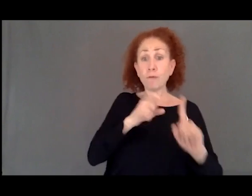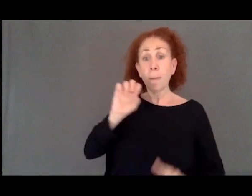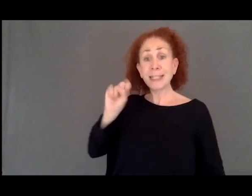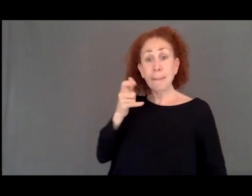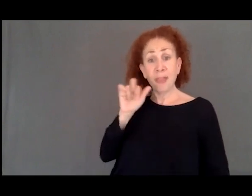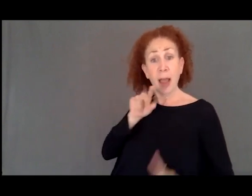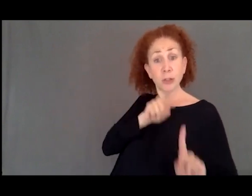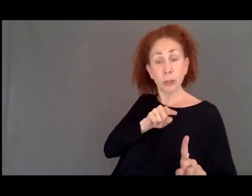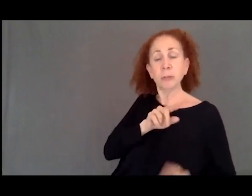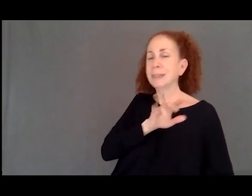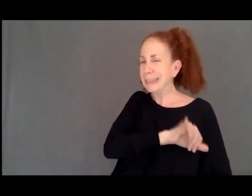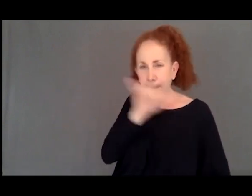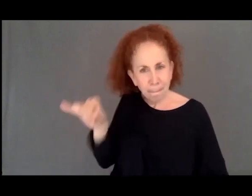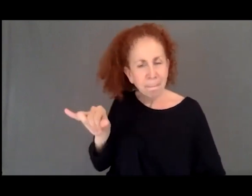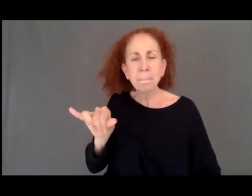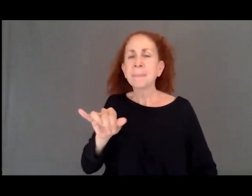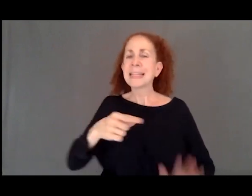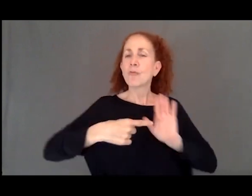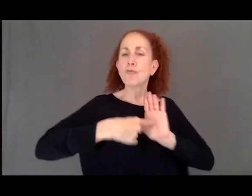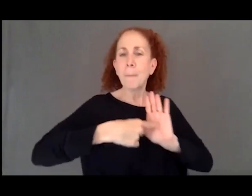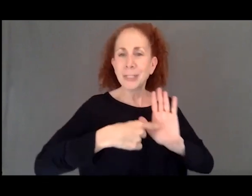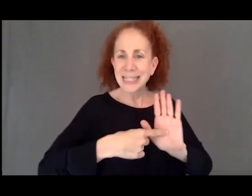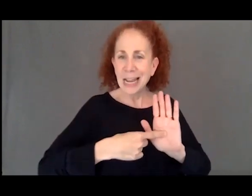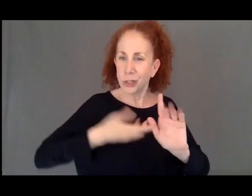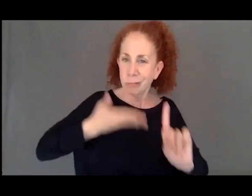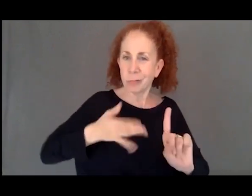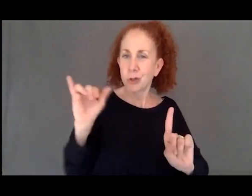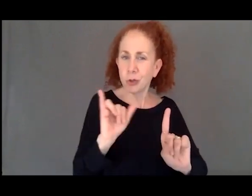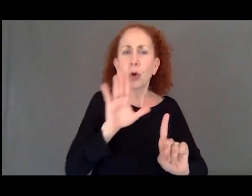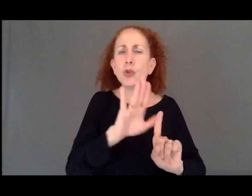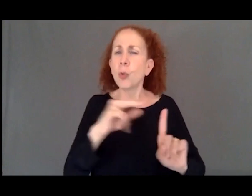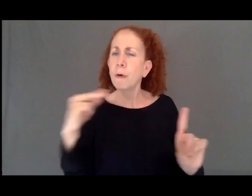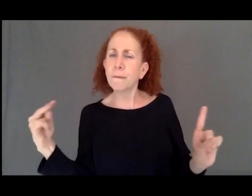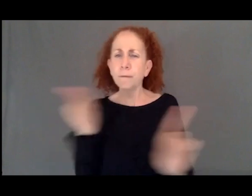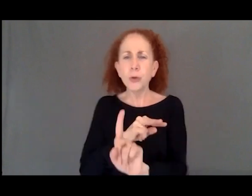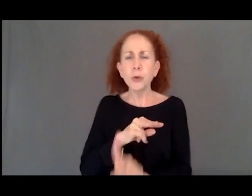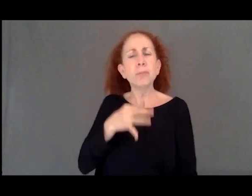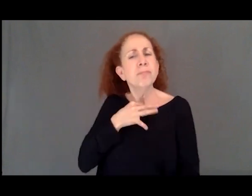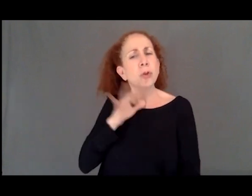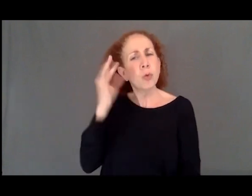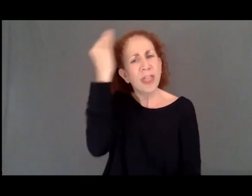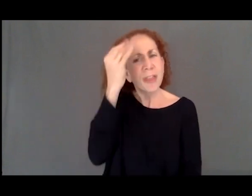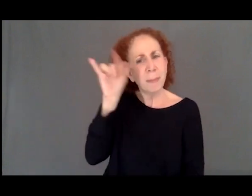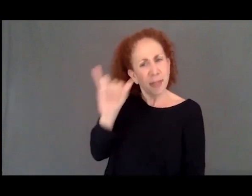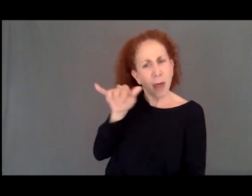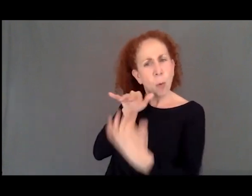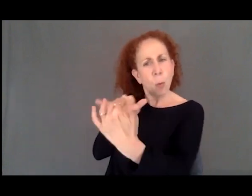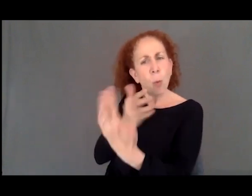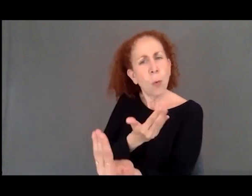it's also about its representation. So from your vantage point, how are you thinking about the war?